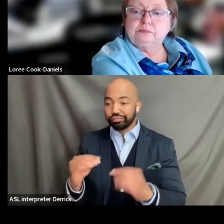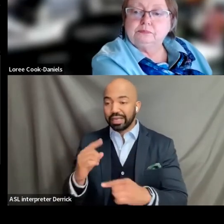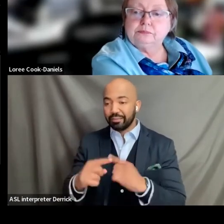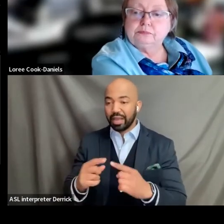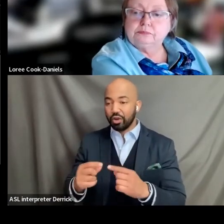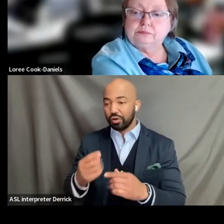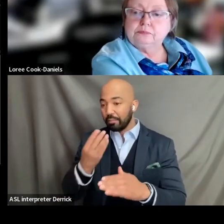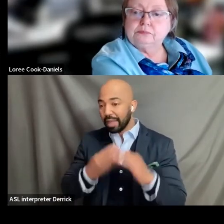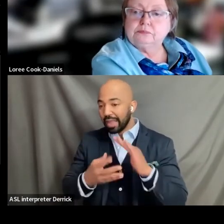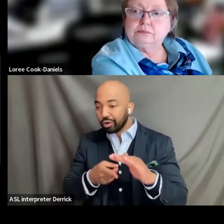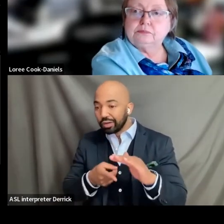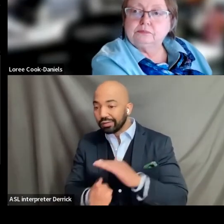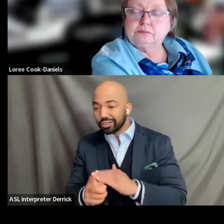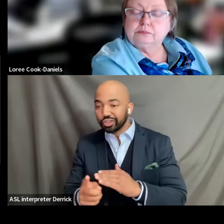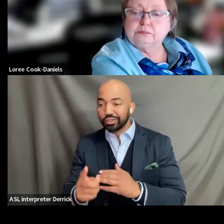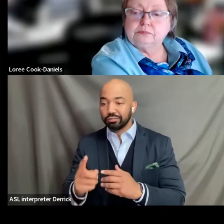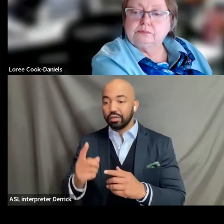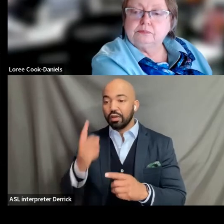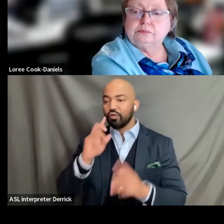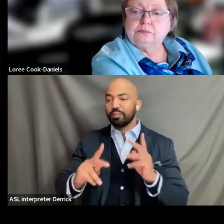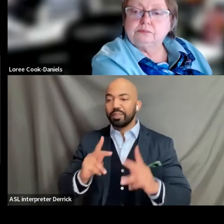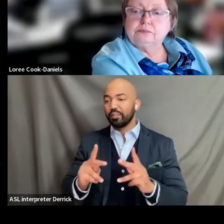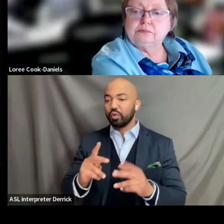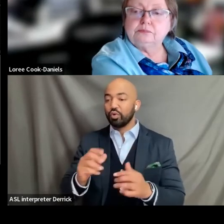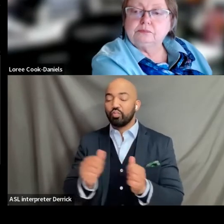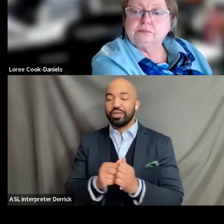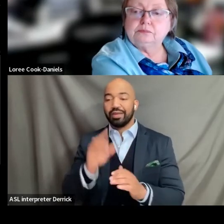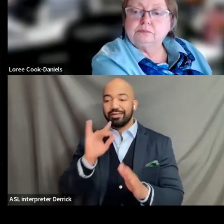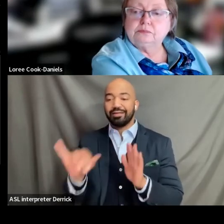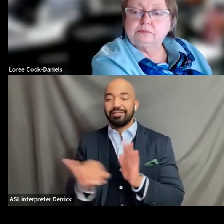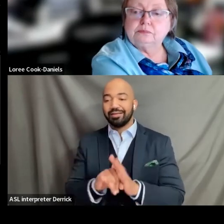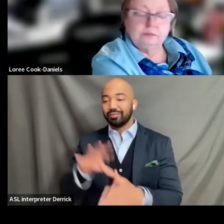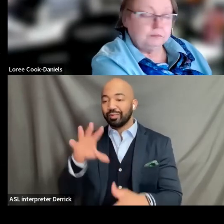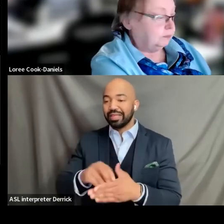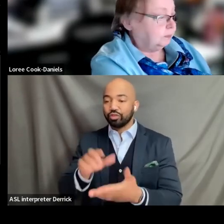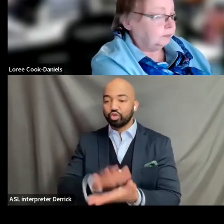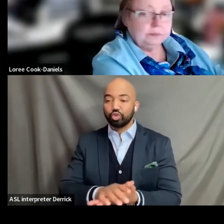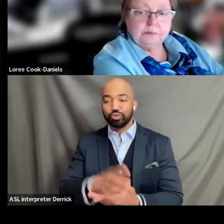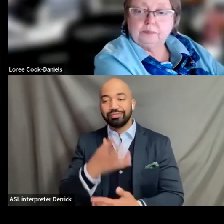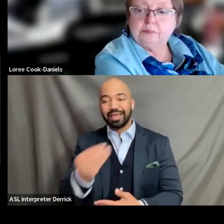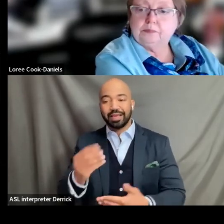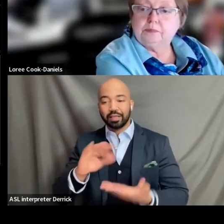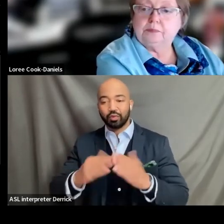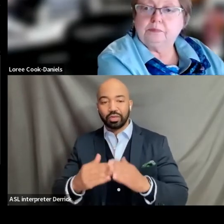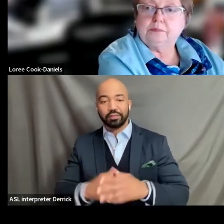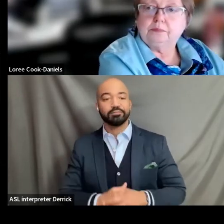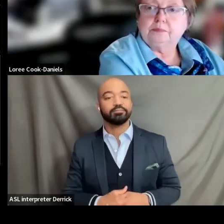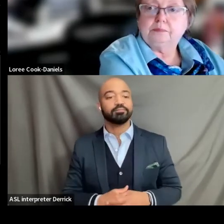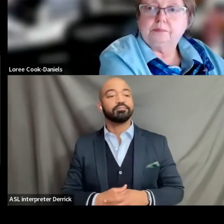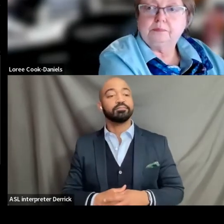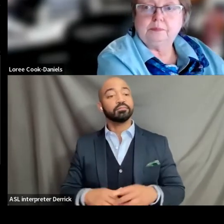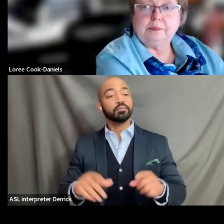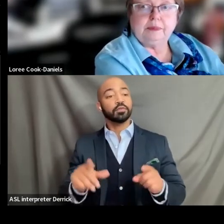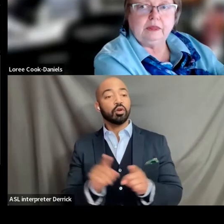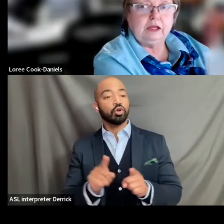Allyship from cis people. So trans people don't have to always be calling stuff out. It's great, let's move on to six please.